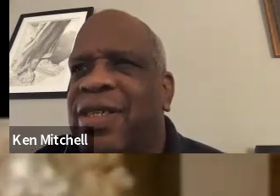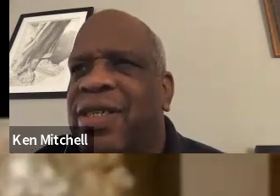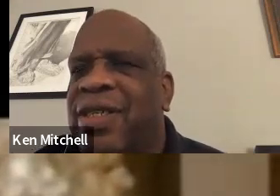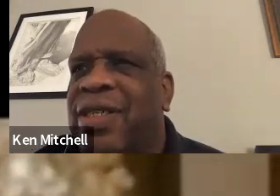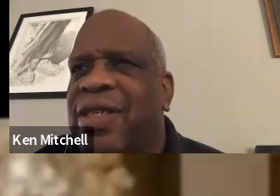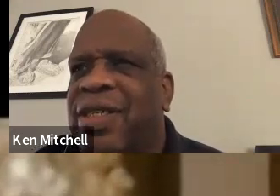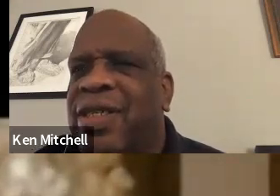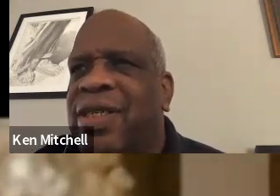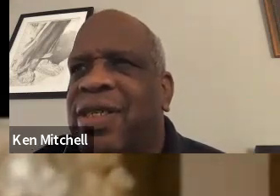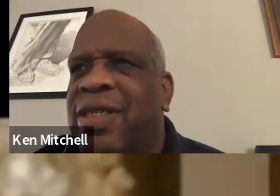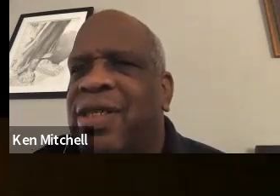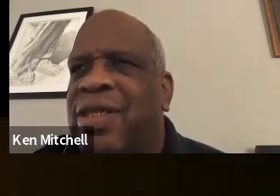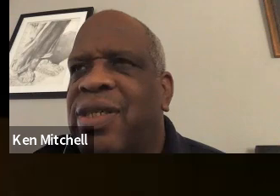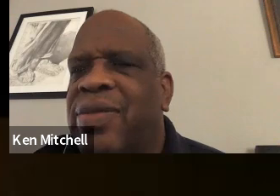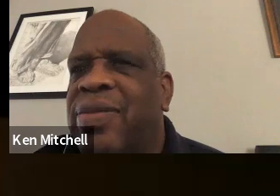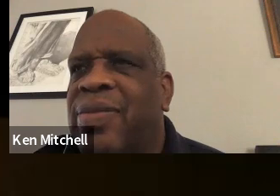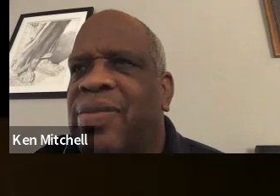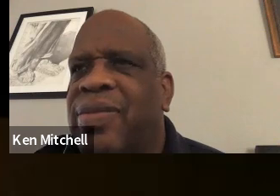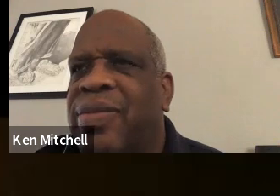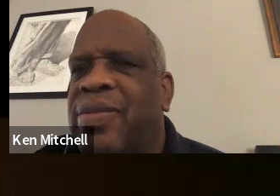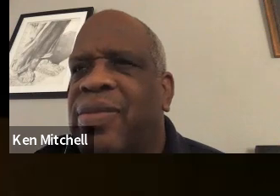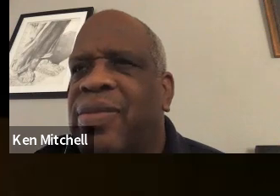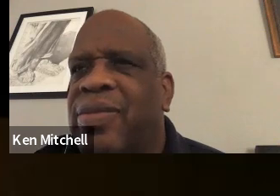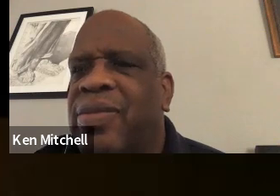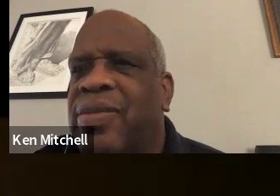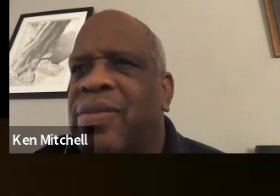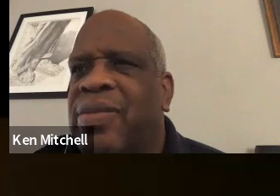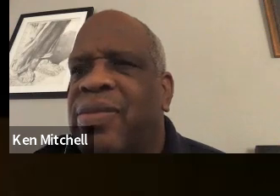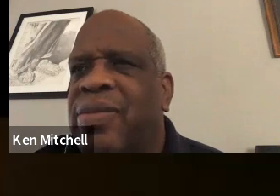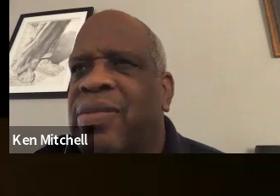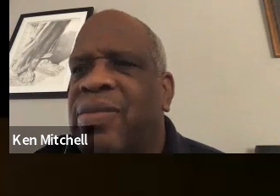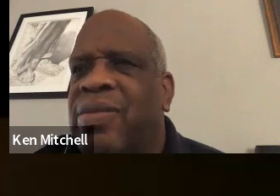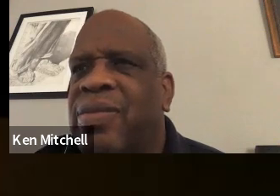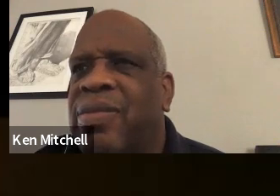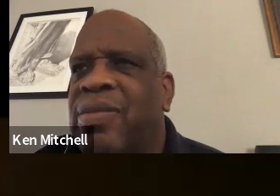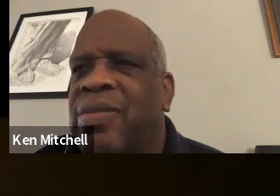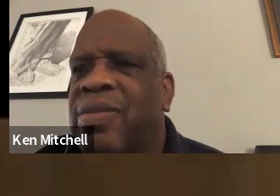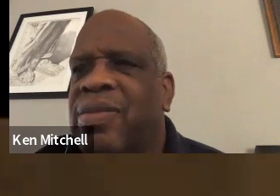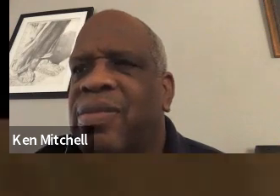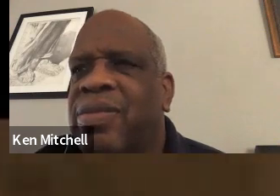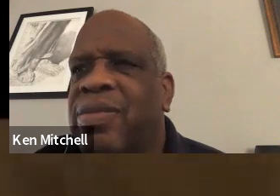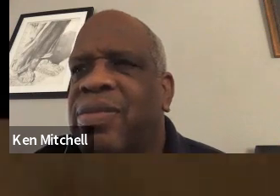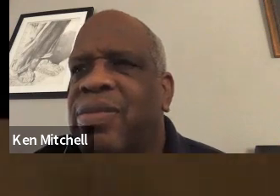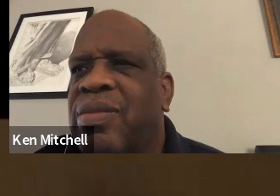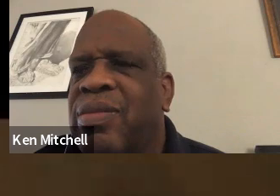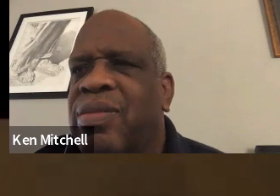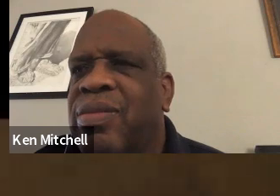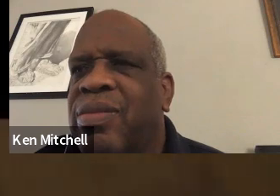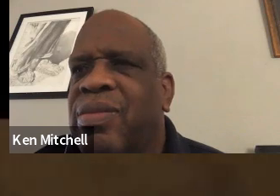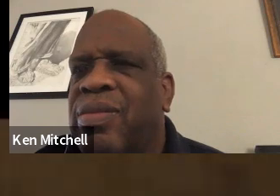All right.